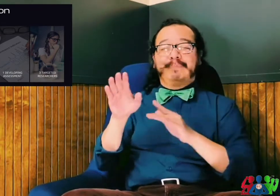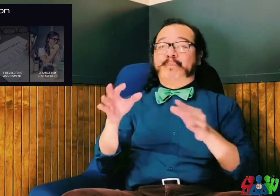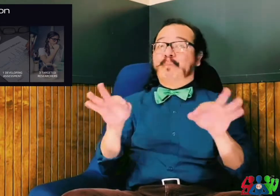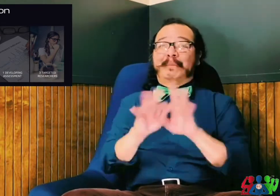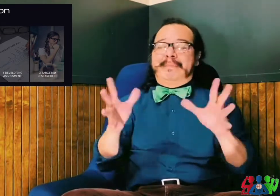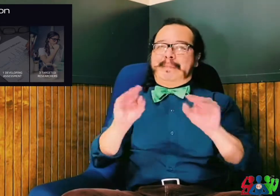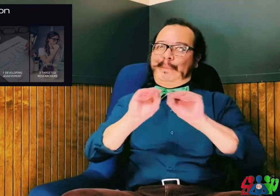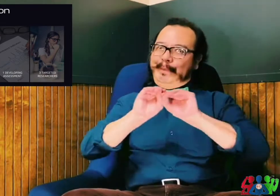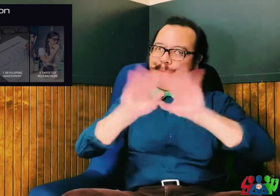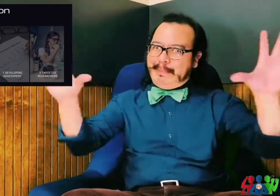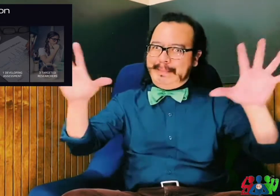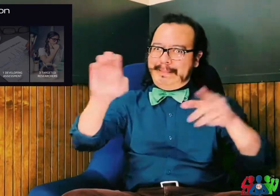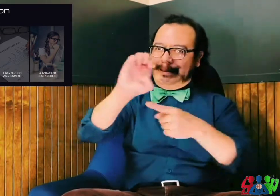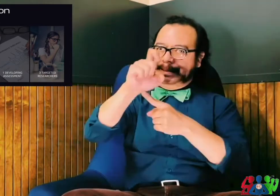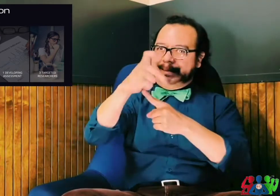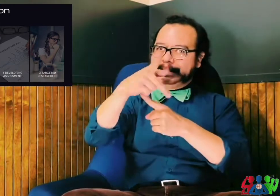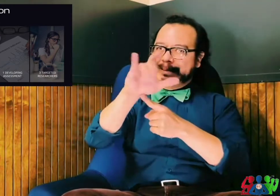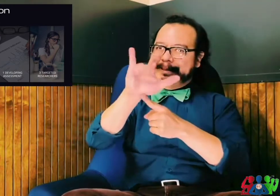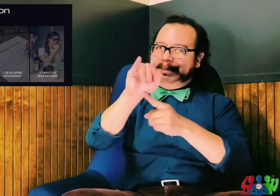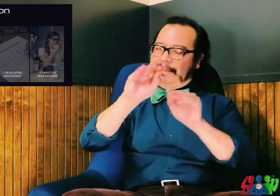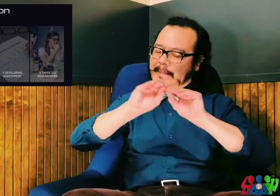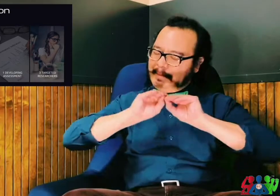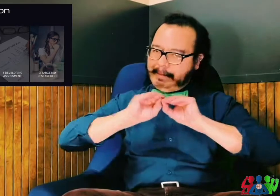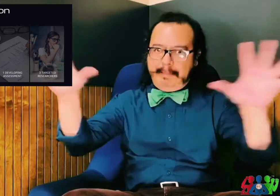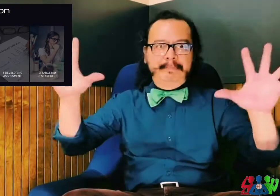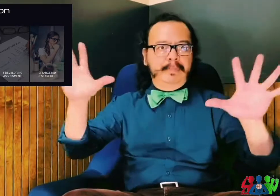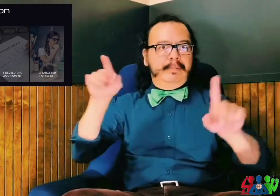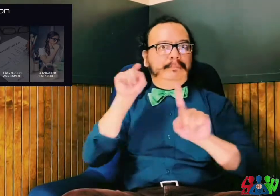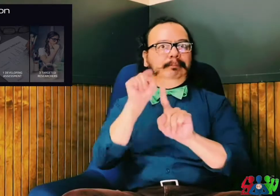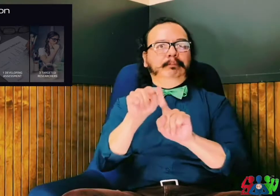Designers need to be explicit about the goals they aim to achieve and design the integrated STEM experience purposefully to achieve these goals.